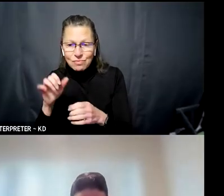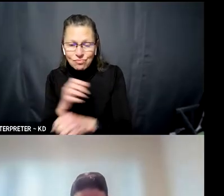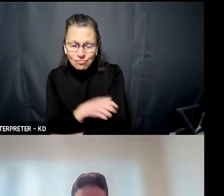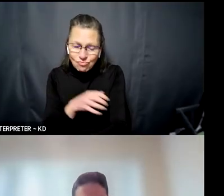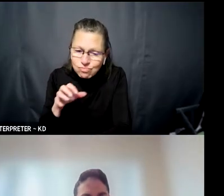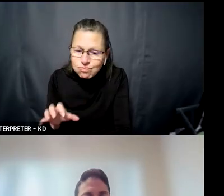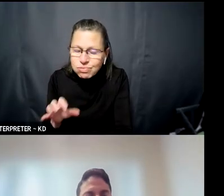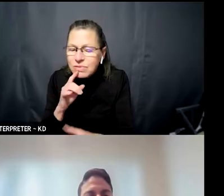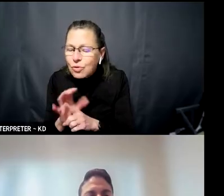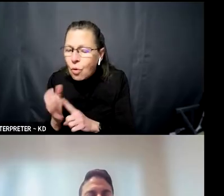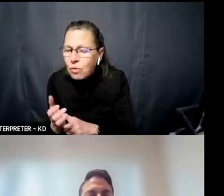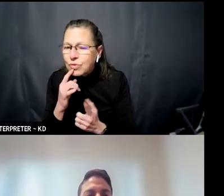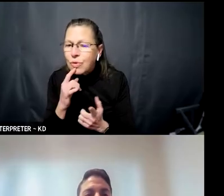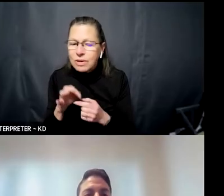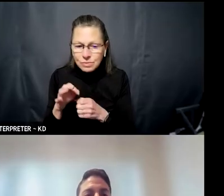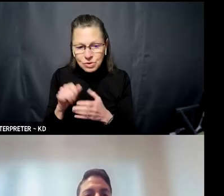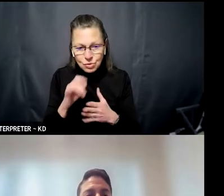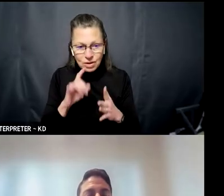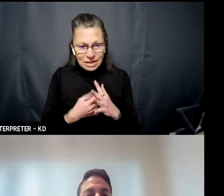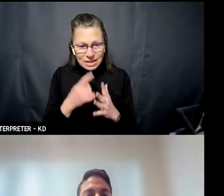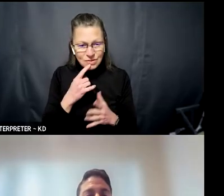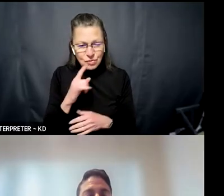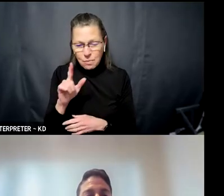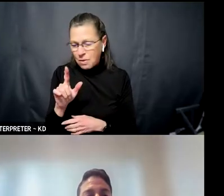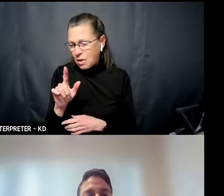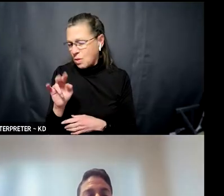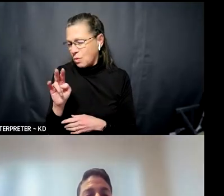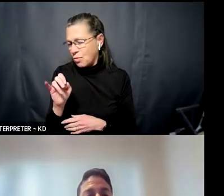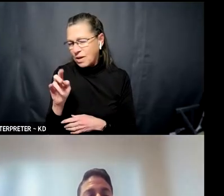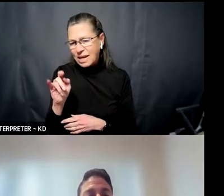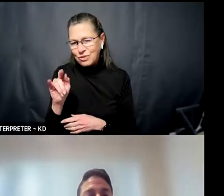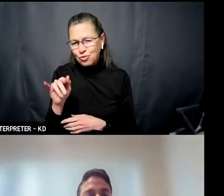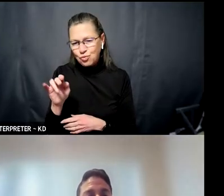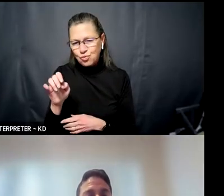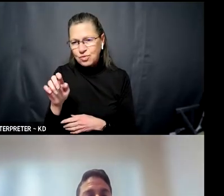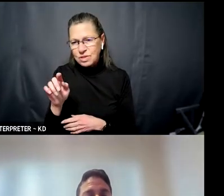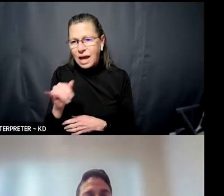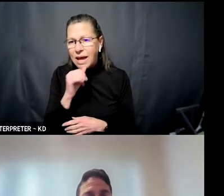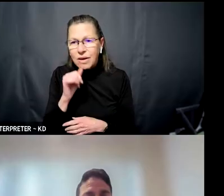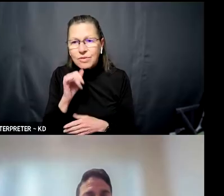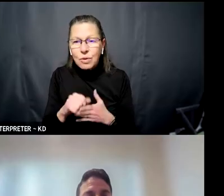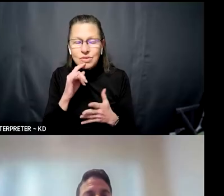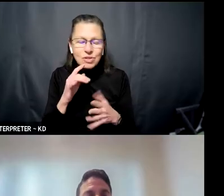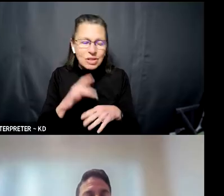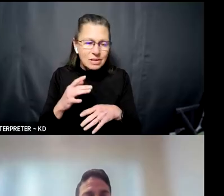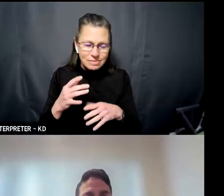Originally from Luca Chukai, Arizona, she has called Los Angeles home for the past 18 years.